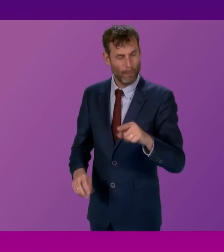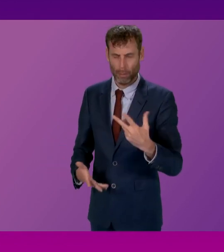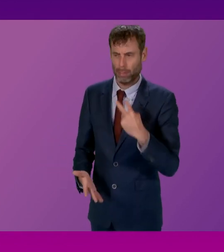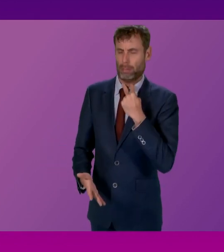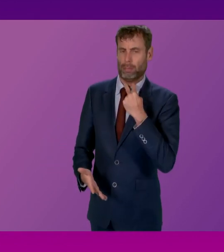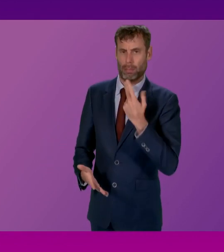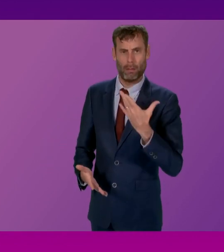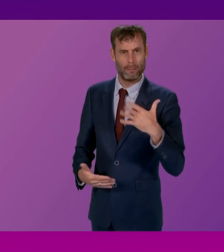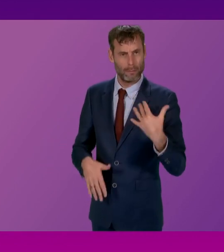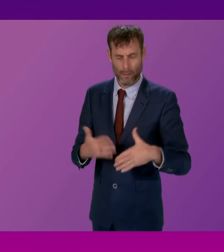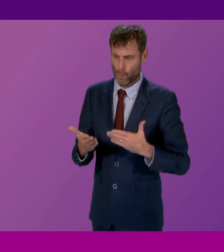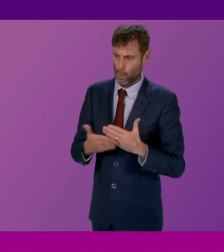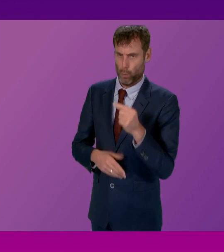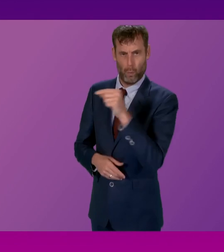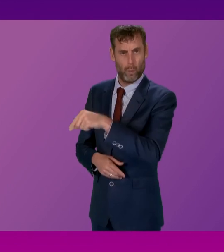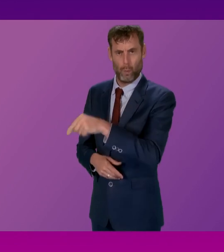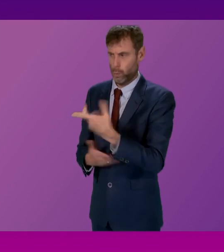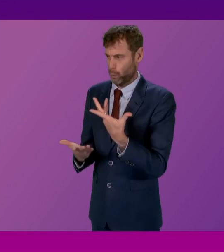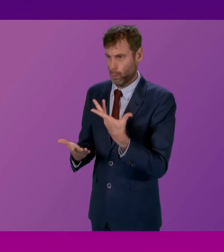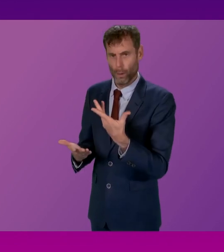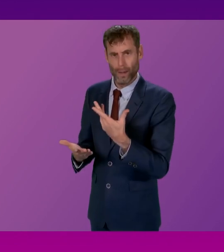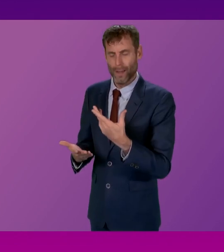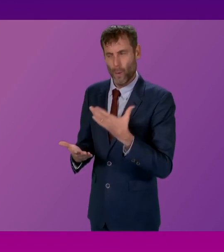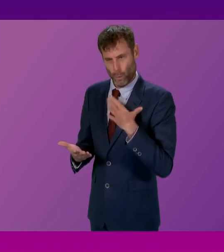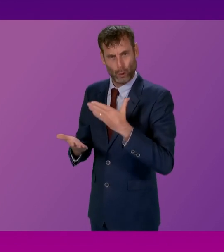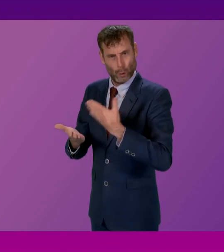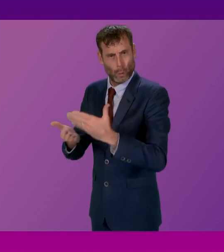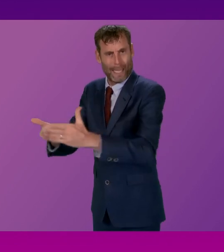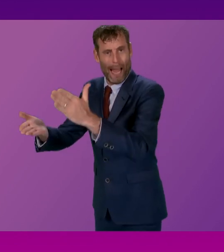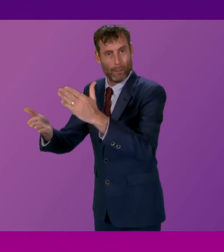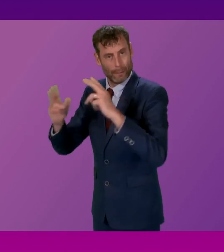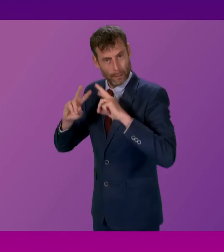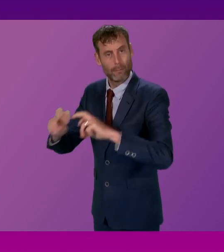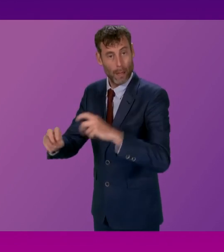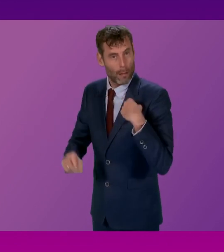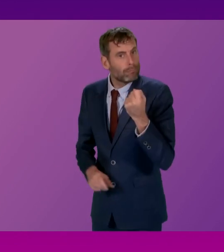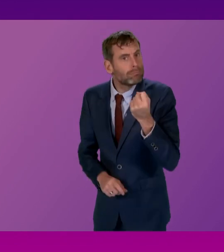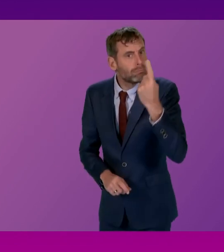of Professor Eljamel for pace and urgency, so there is no dither or delay at all from